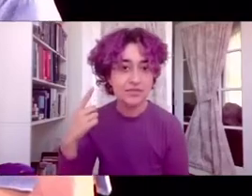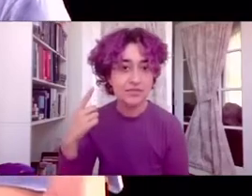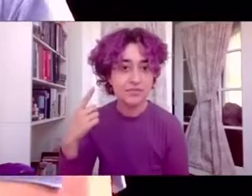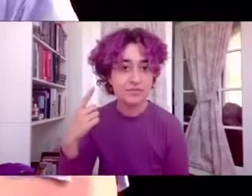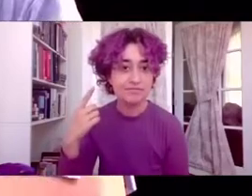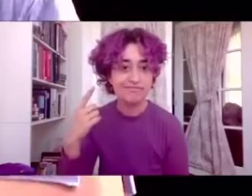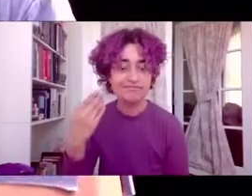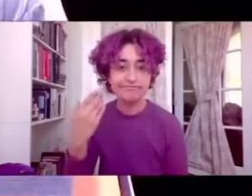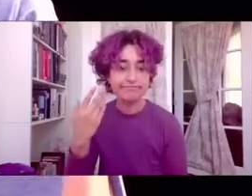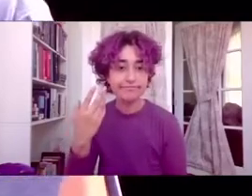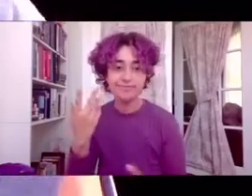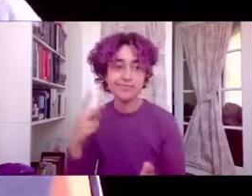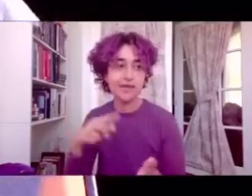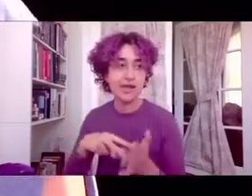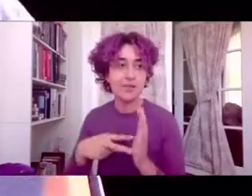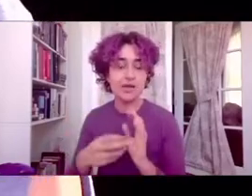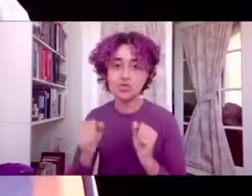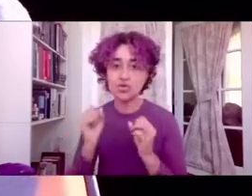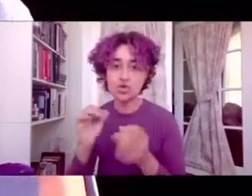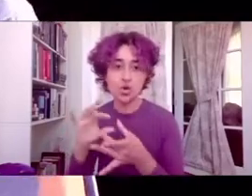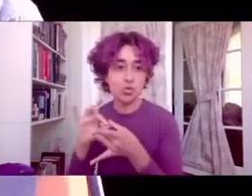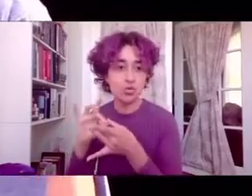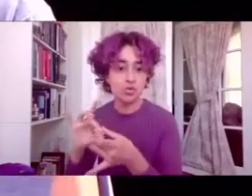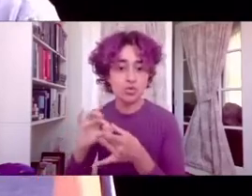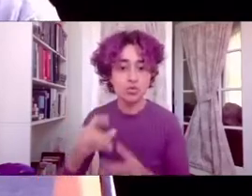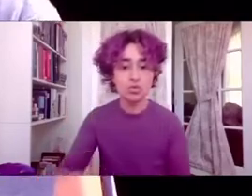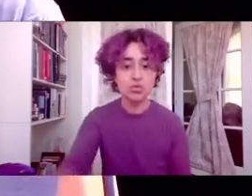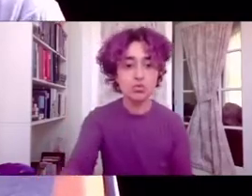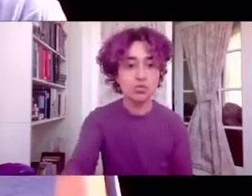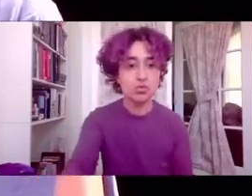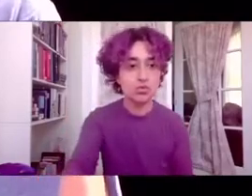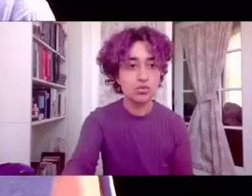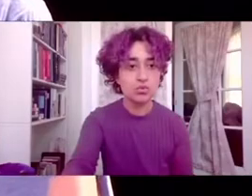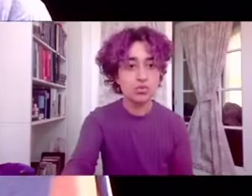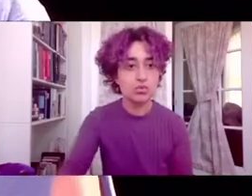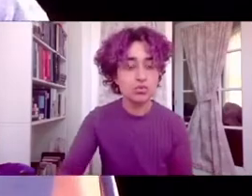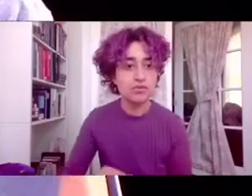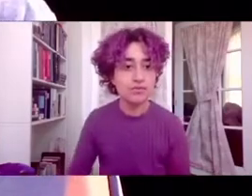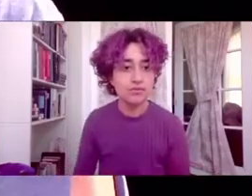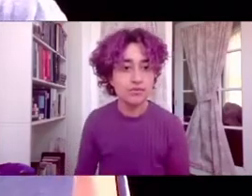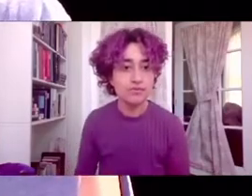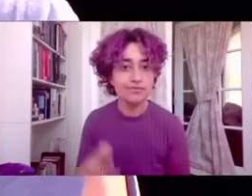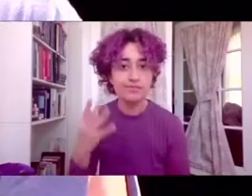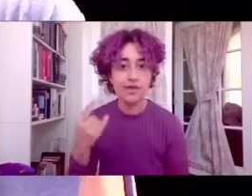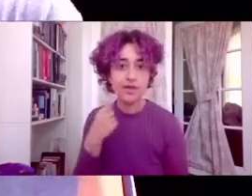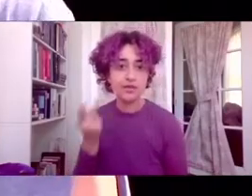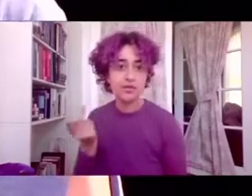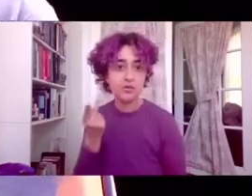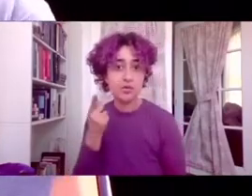I mean, I was so full of hope. I thought, you know, this is one, and we were engaged.